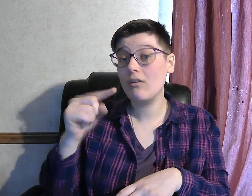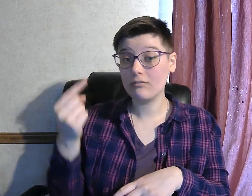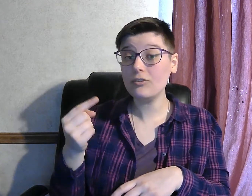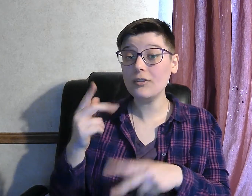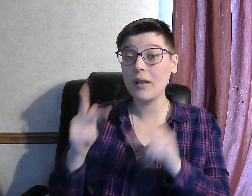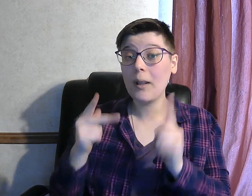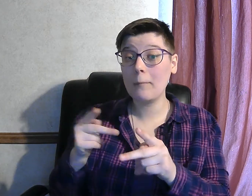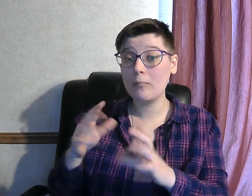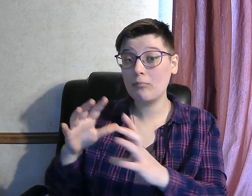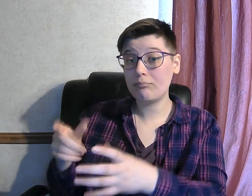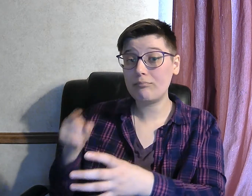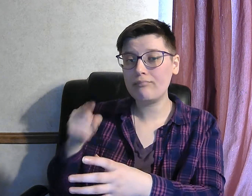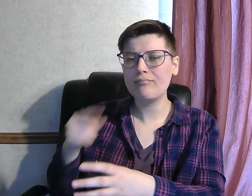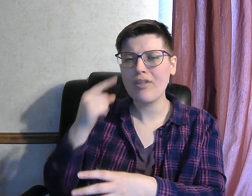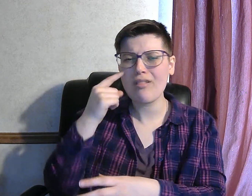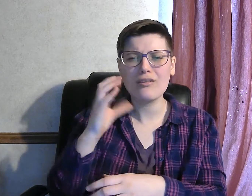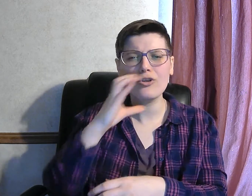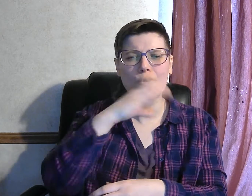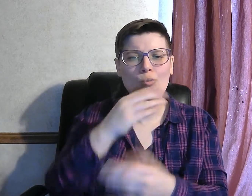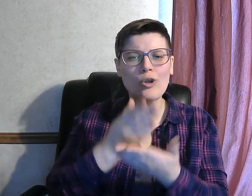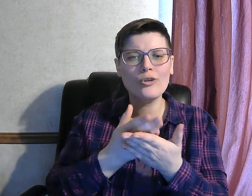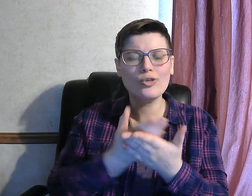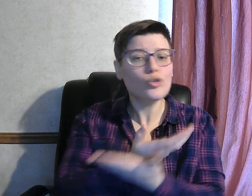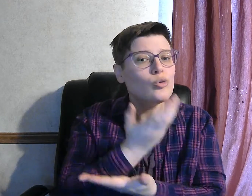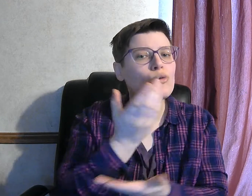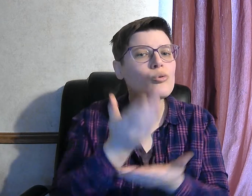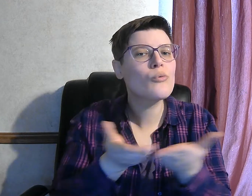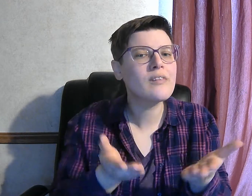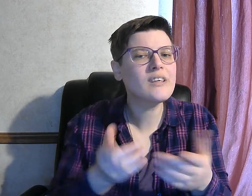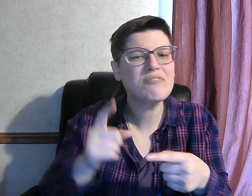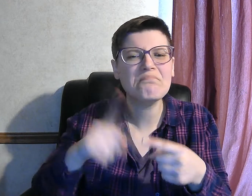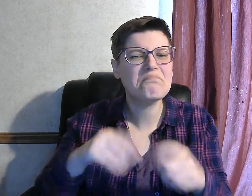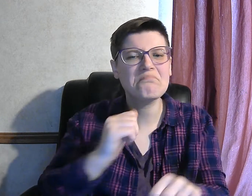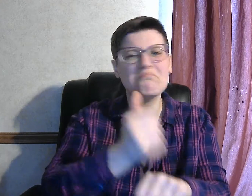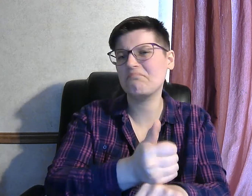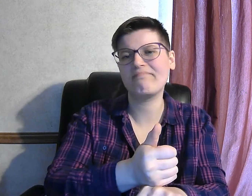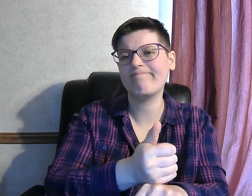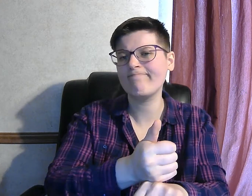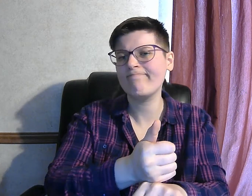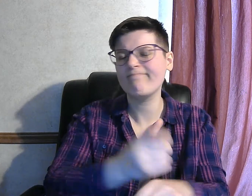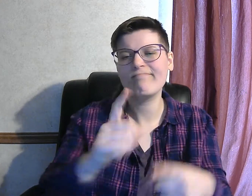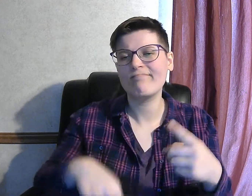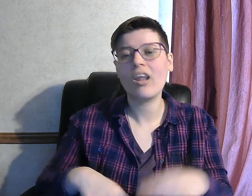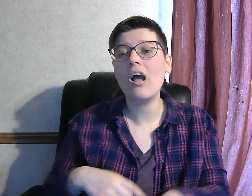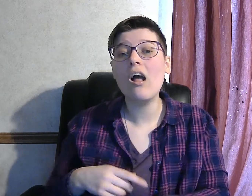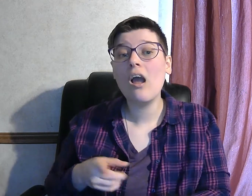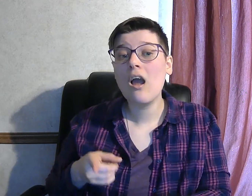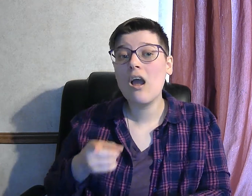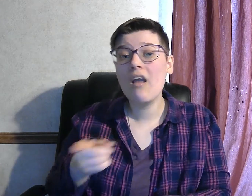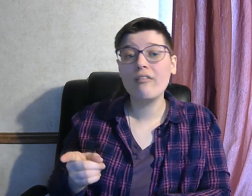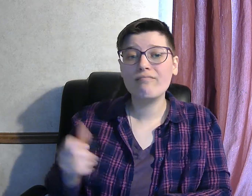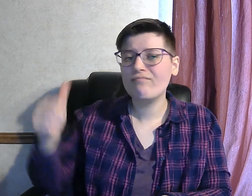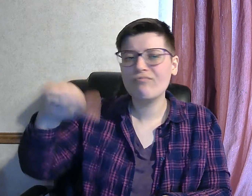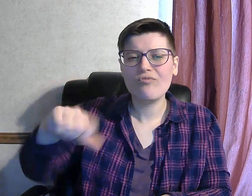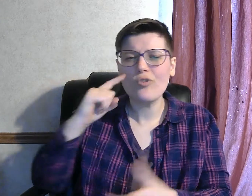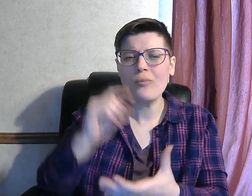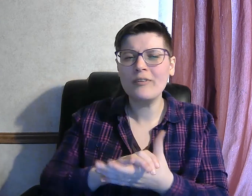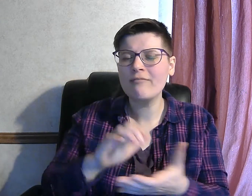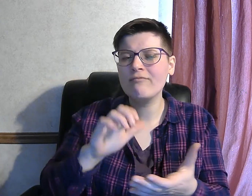The quote goes, "At first people refuse to believe that a strange new thing can be done, then